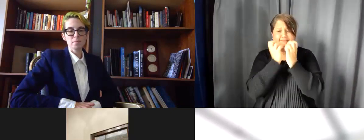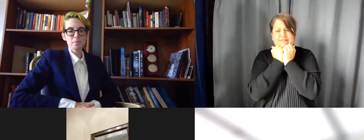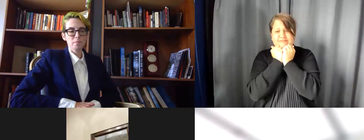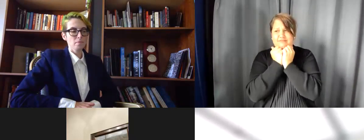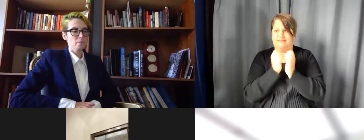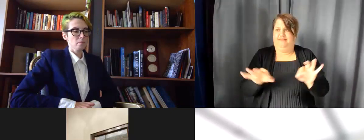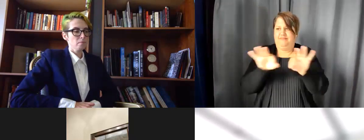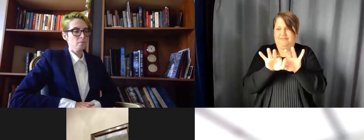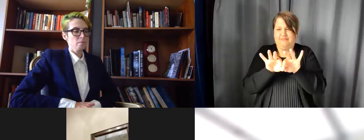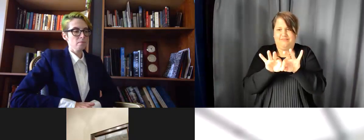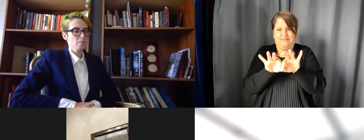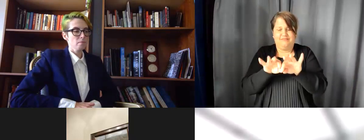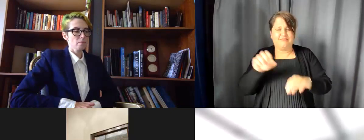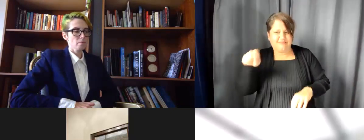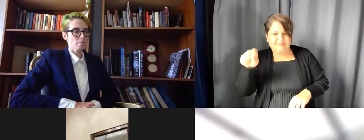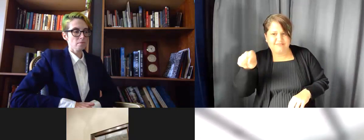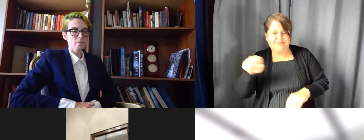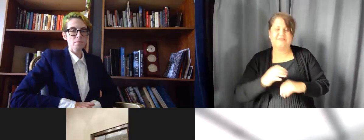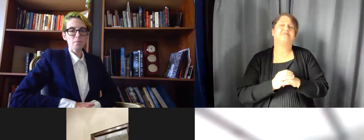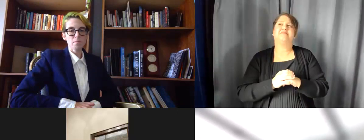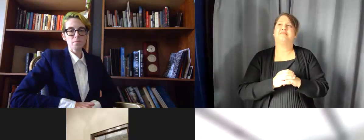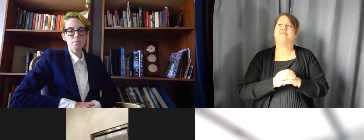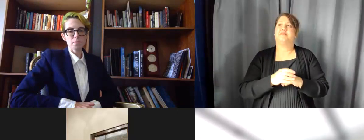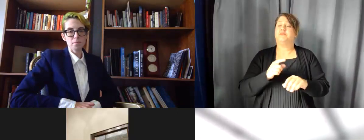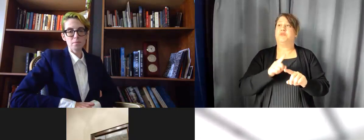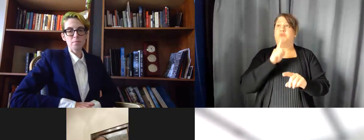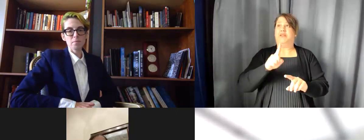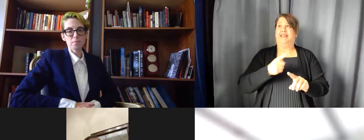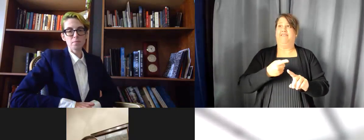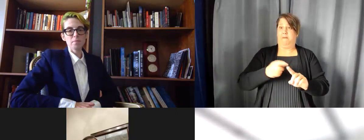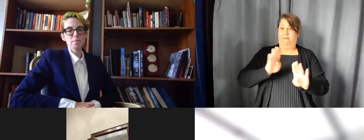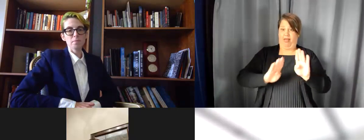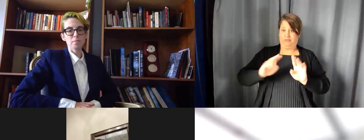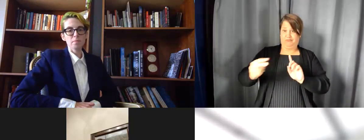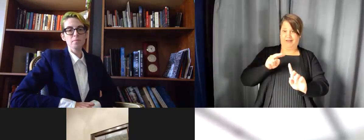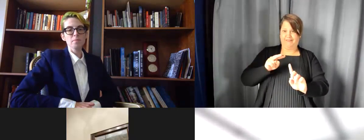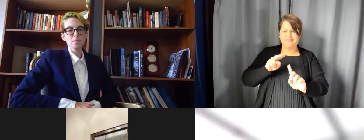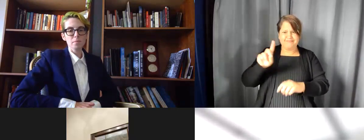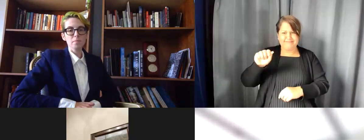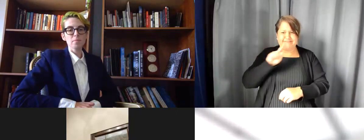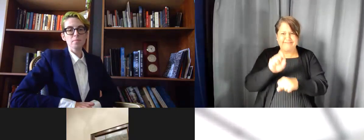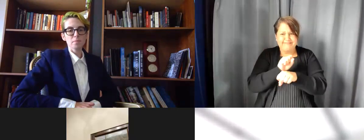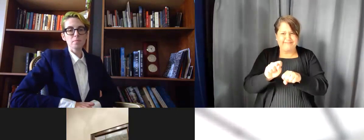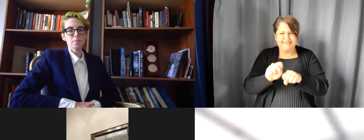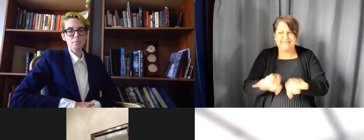Jordan Radford: just Jordan Radford: biologically it's it's valuable. Jordan Radford: It